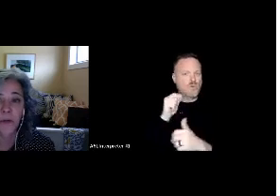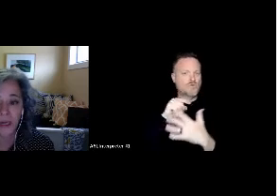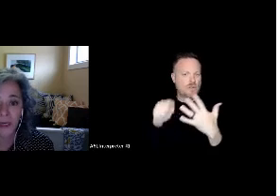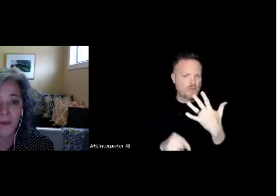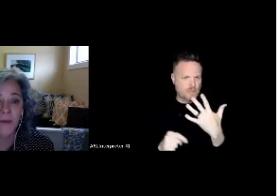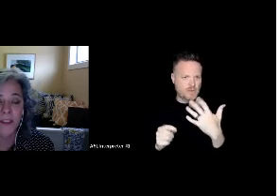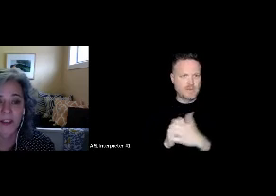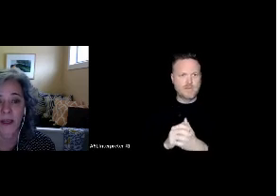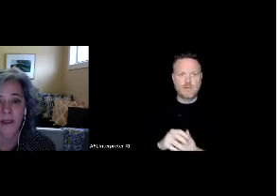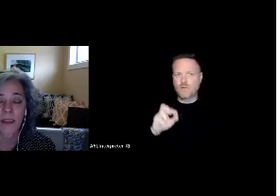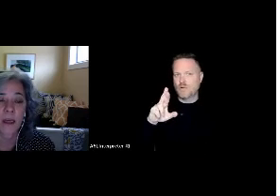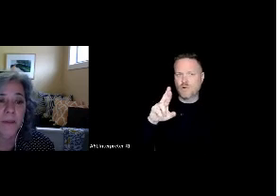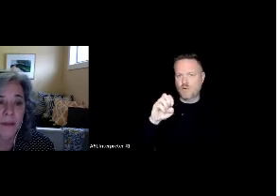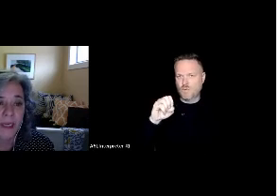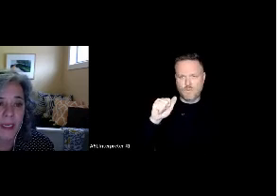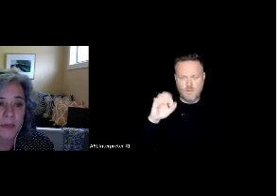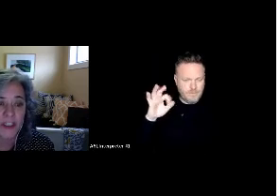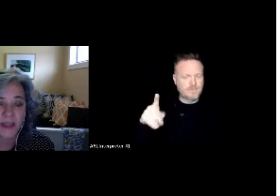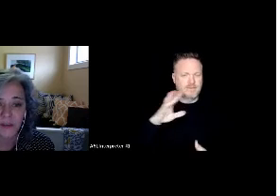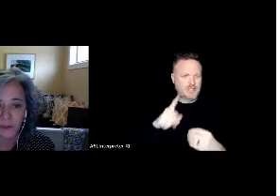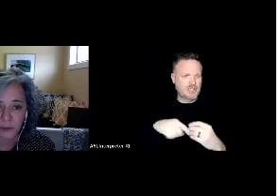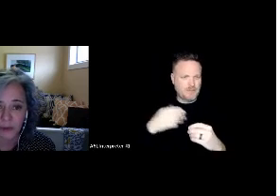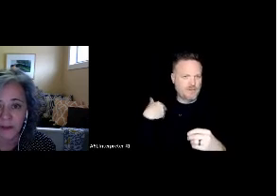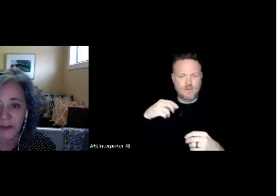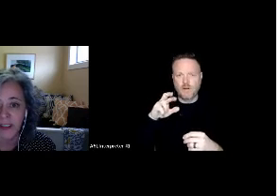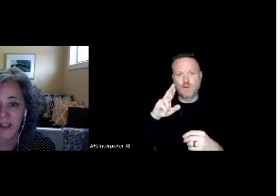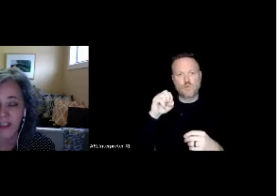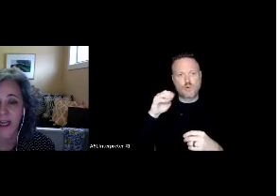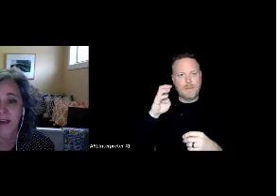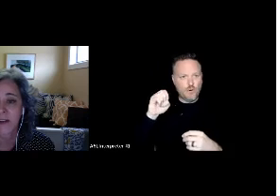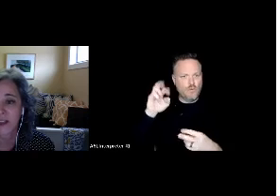REAP, which I talked about in the beginning, stands for remove, reduce, education, adjust,